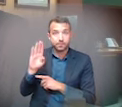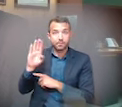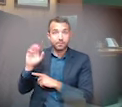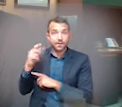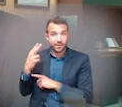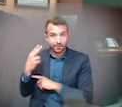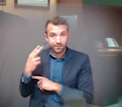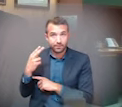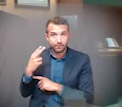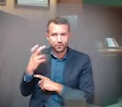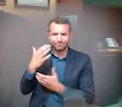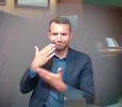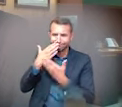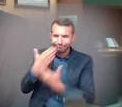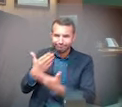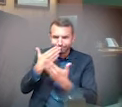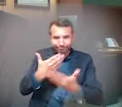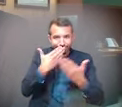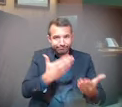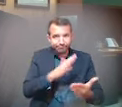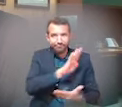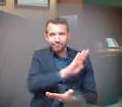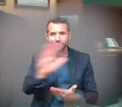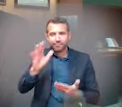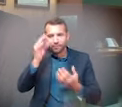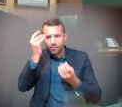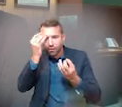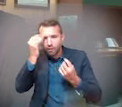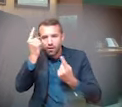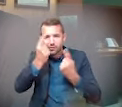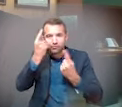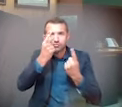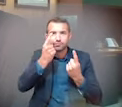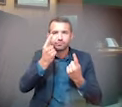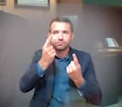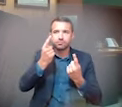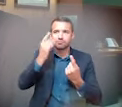so much for us to think about, and for us to dream forward, and also sharing your